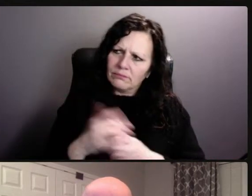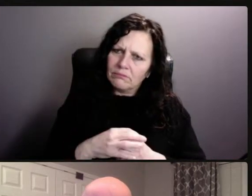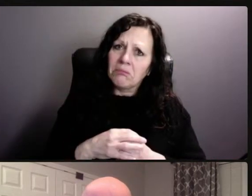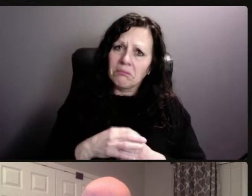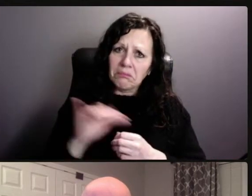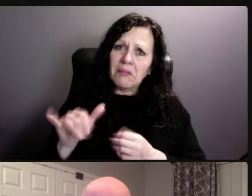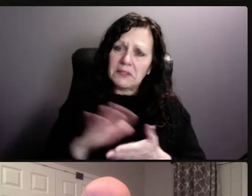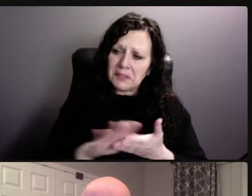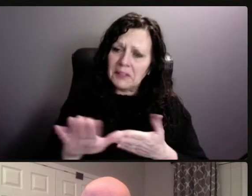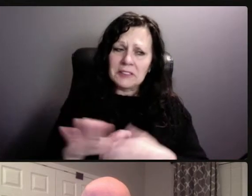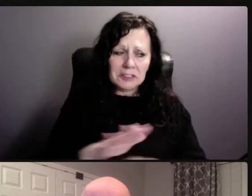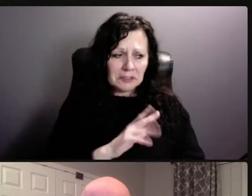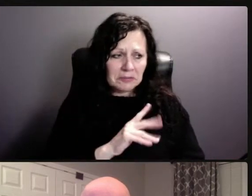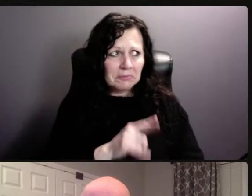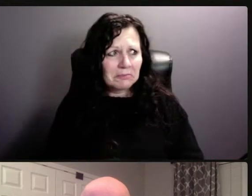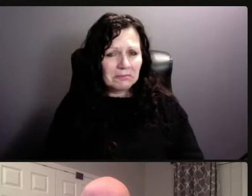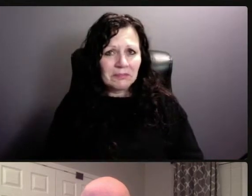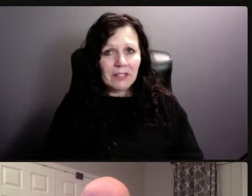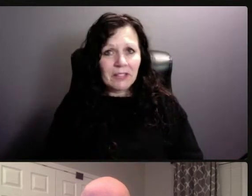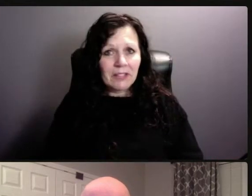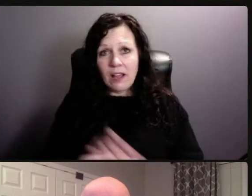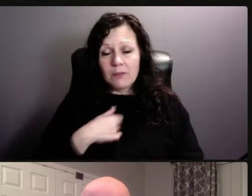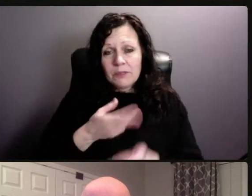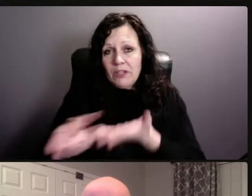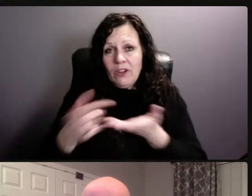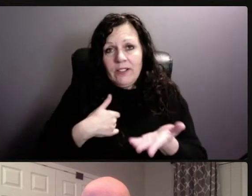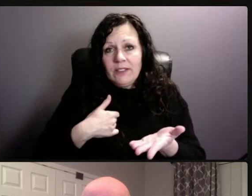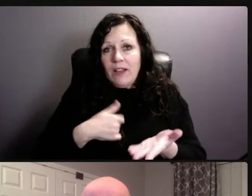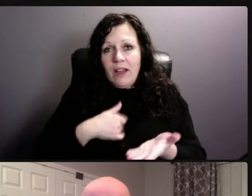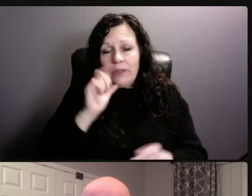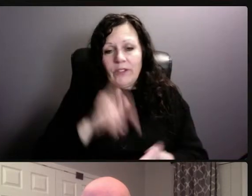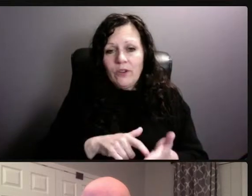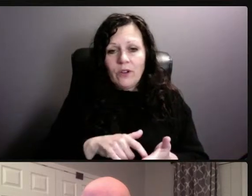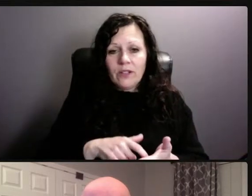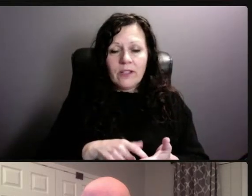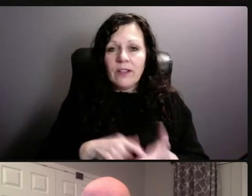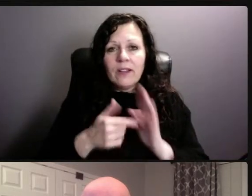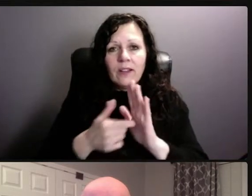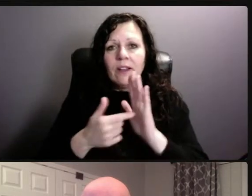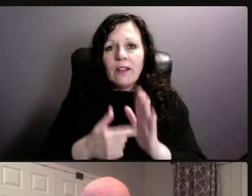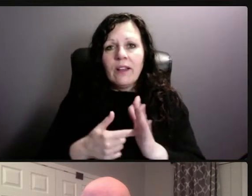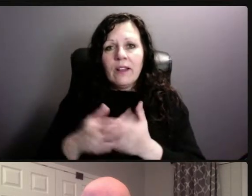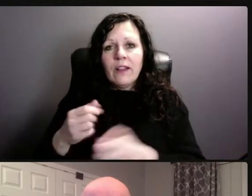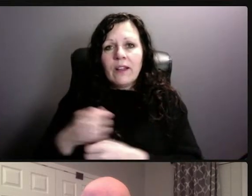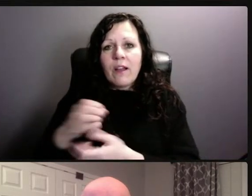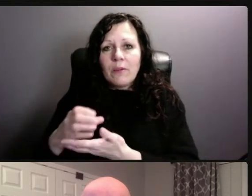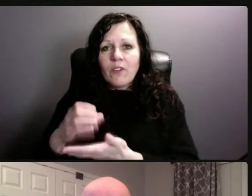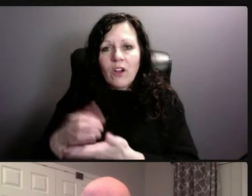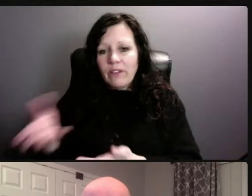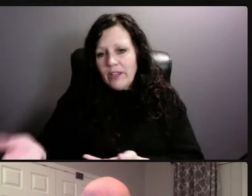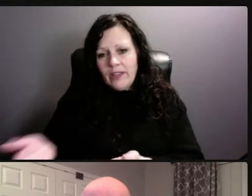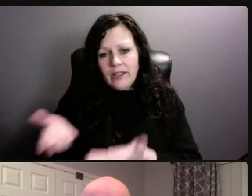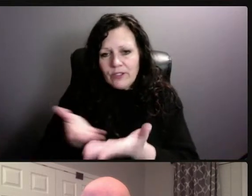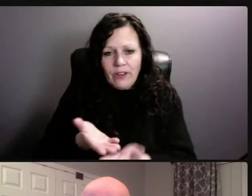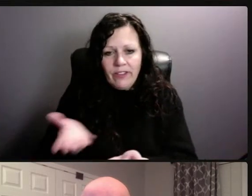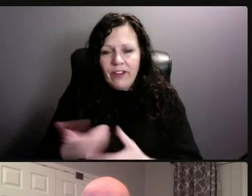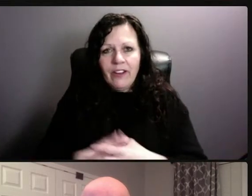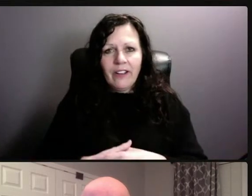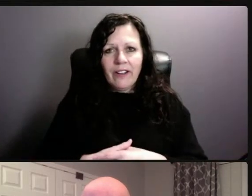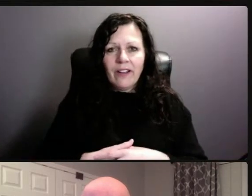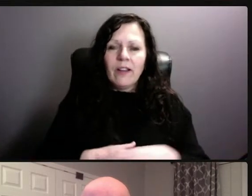WON'T EVEN NOTICE.